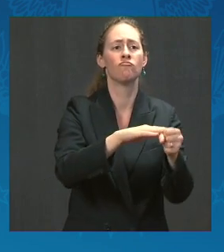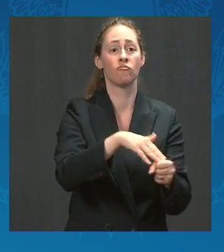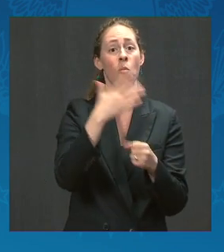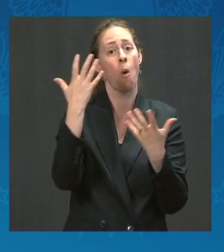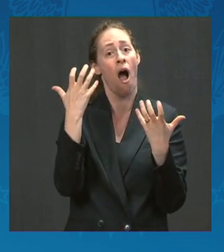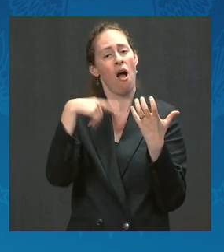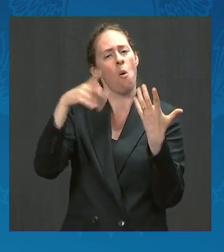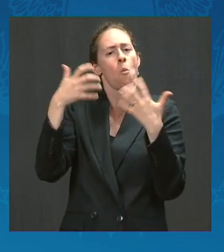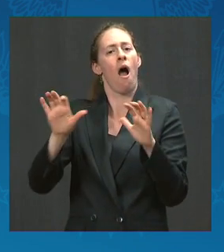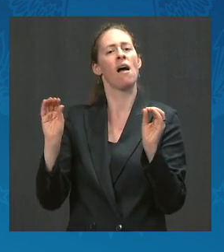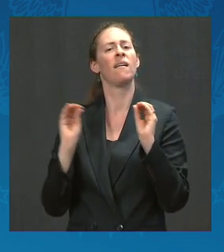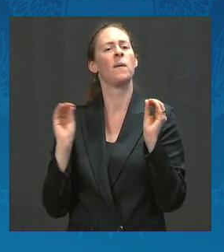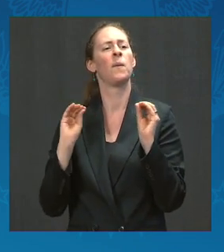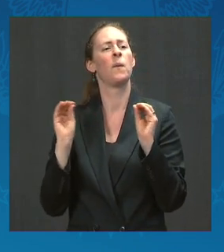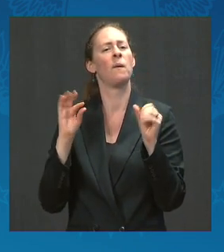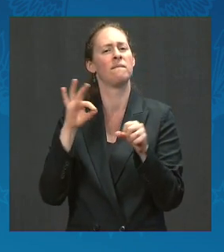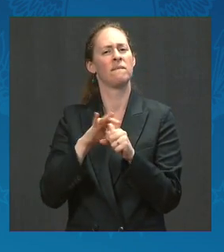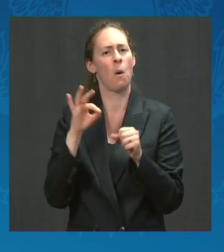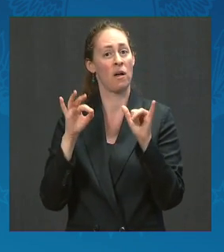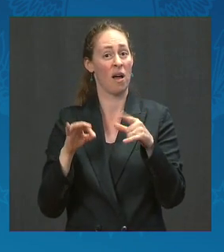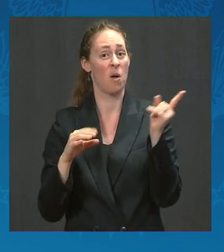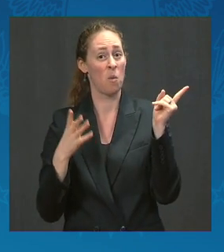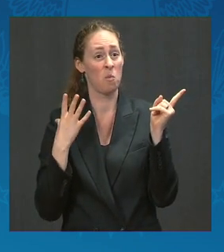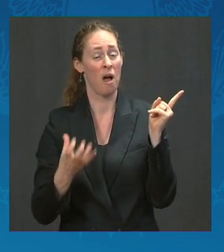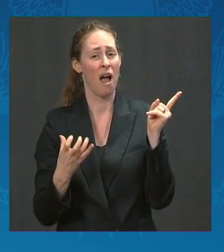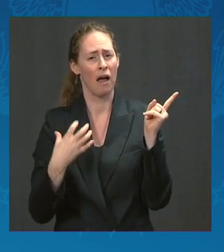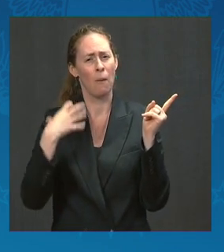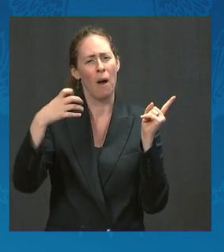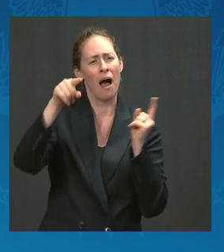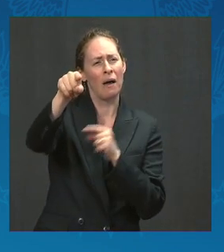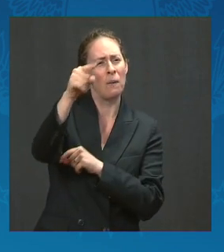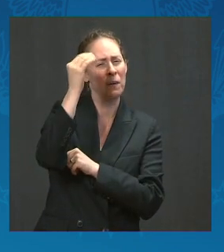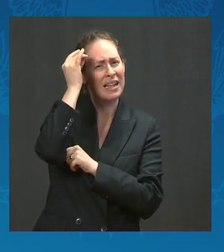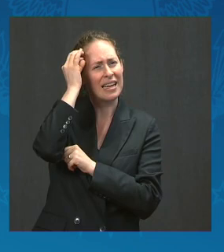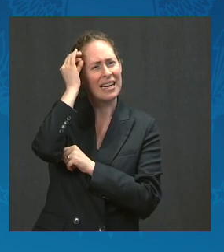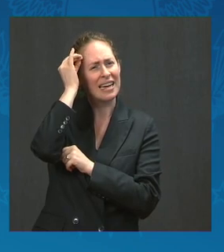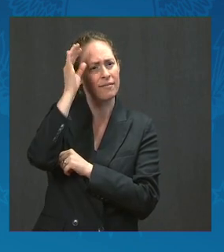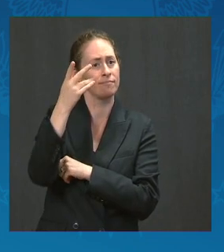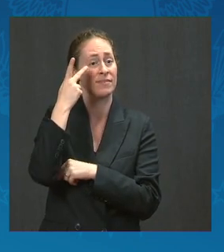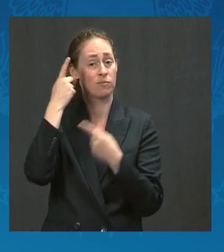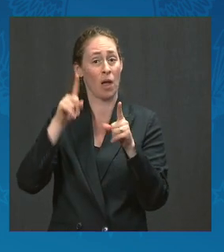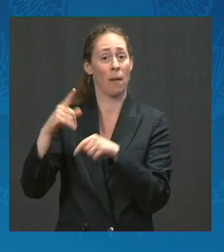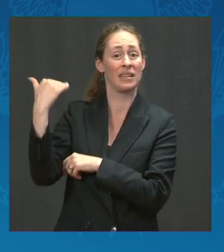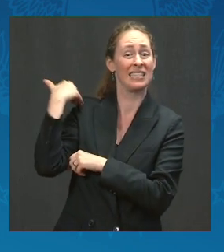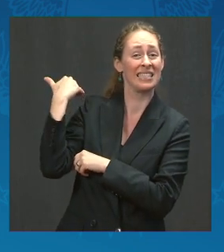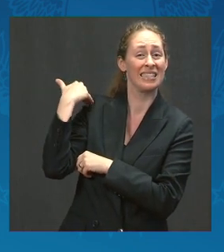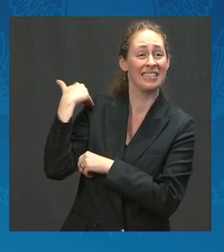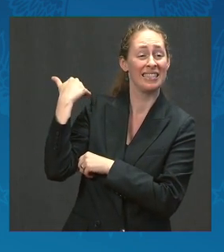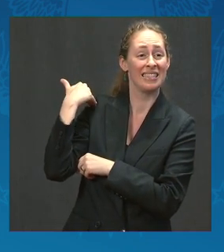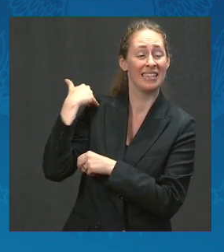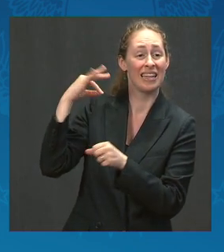because just think about it, in the last election, voters were able to cast their ballots weeks